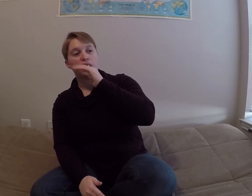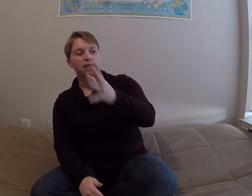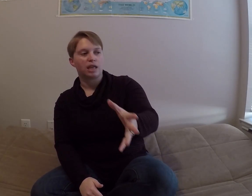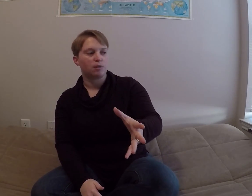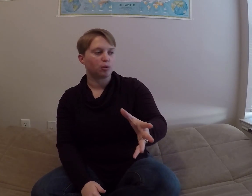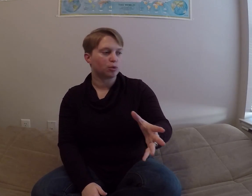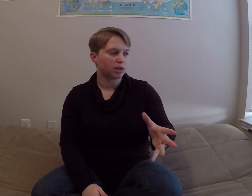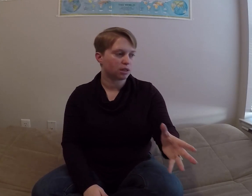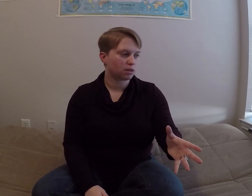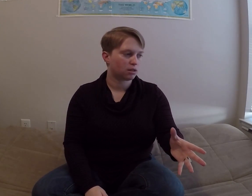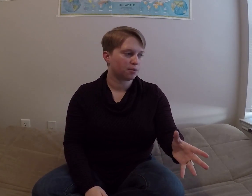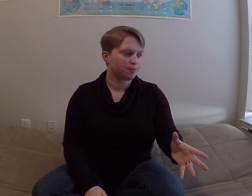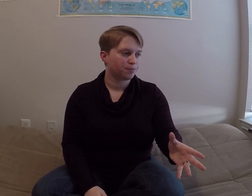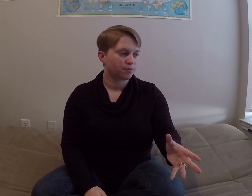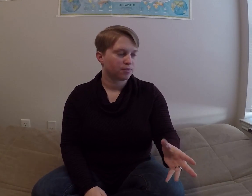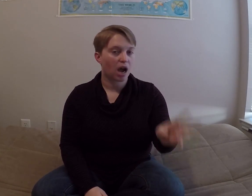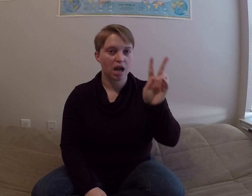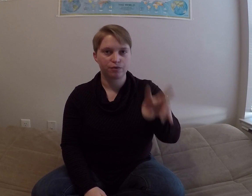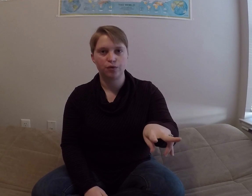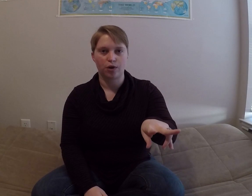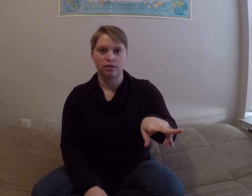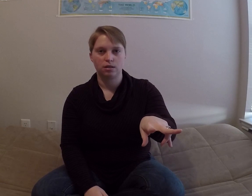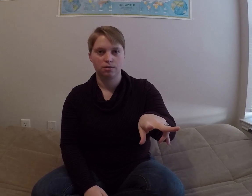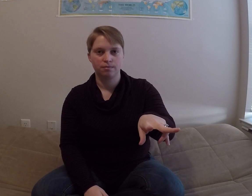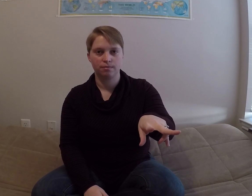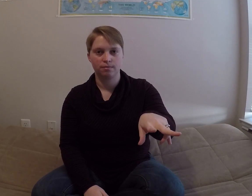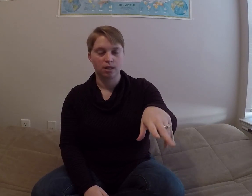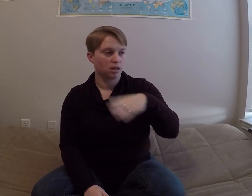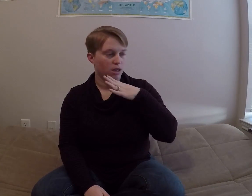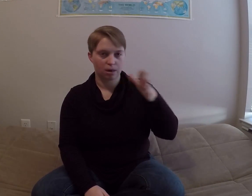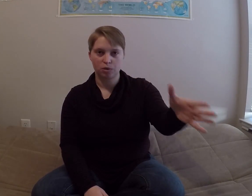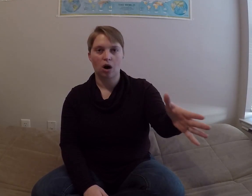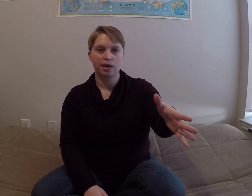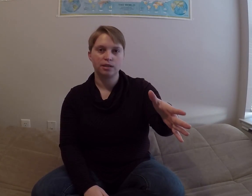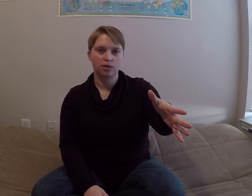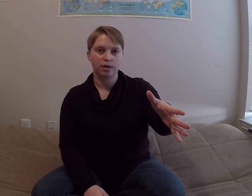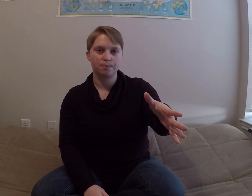The example is I have two friends and I’m talking to them